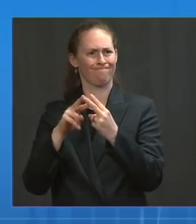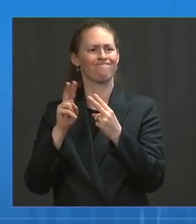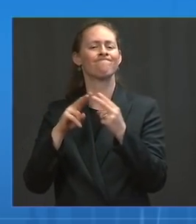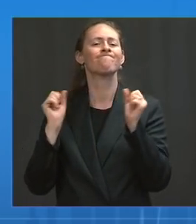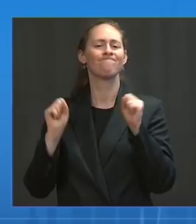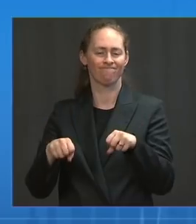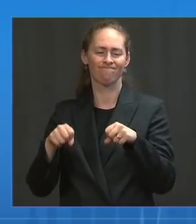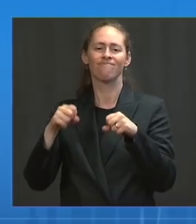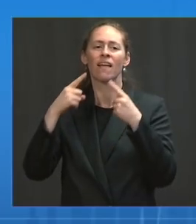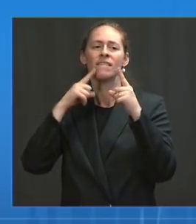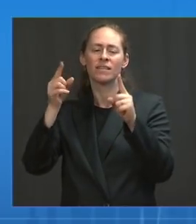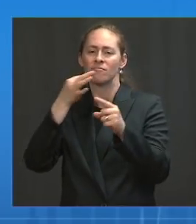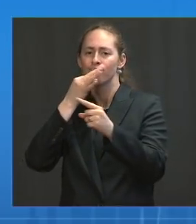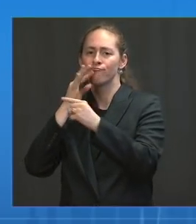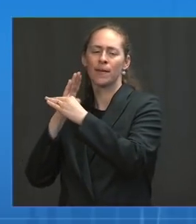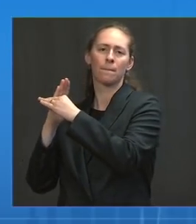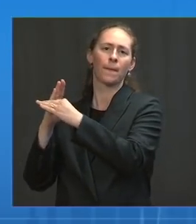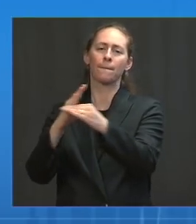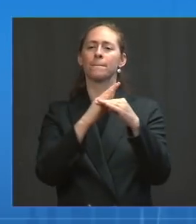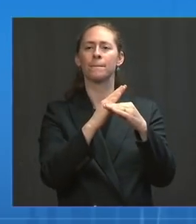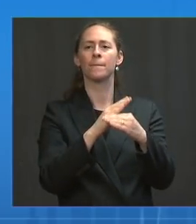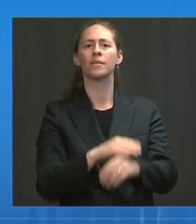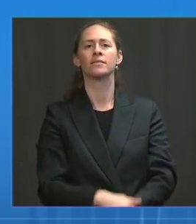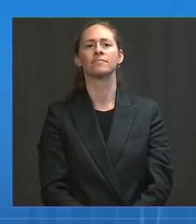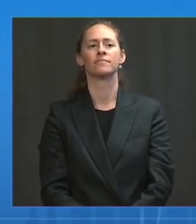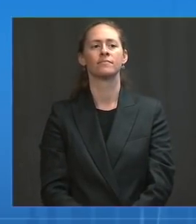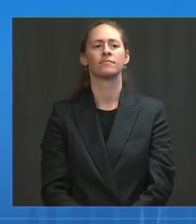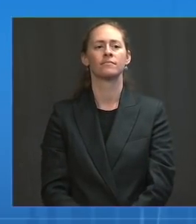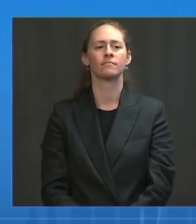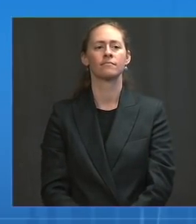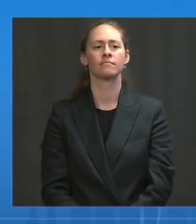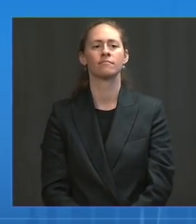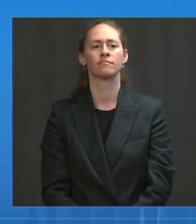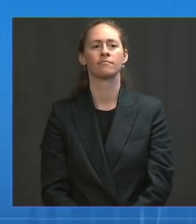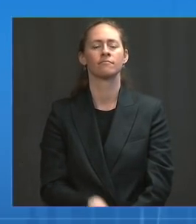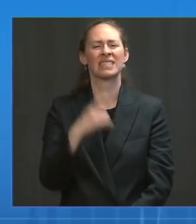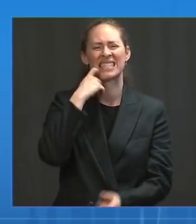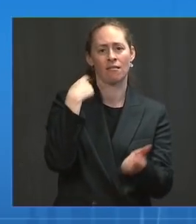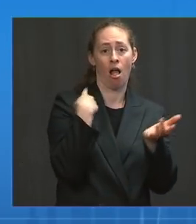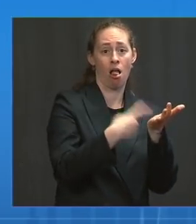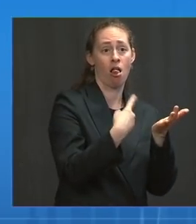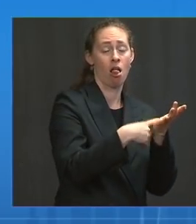The question is, I've just spoken about the mRNA vaccines, what about the J&J vaccines?